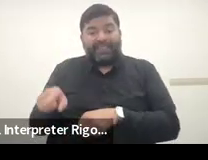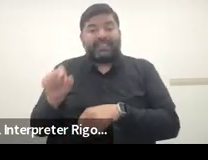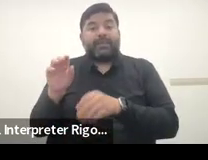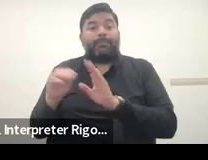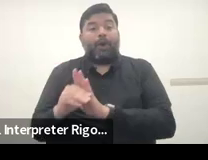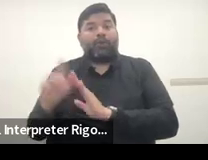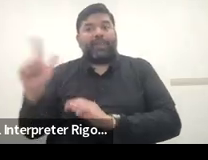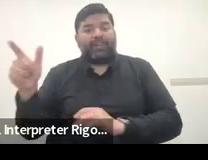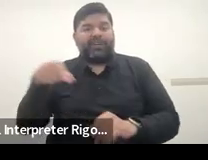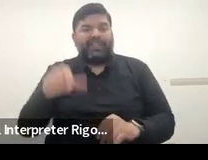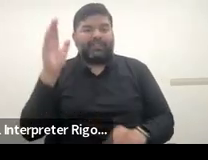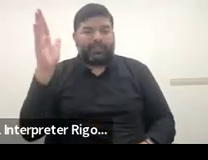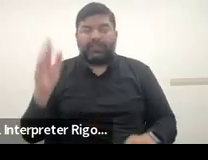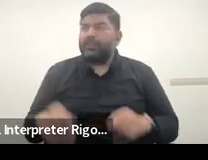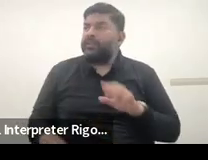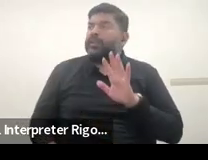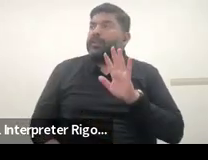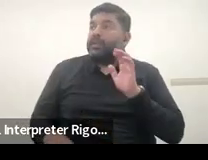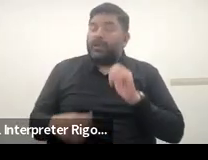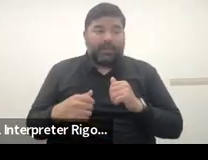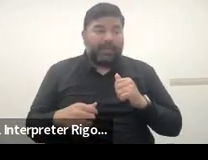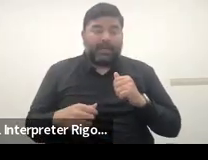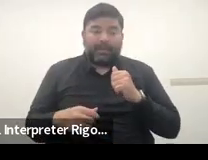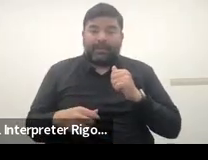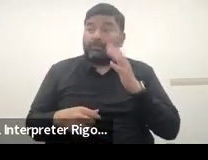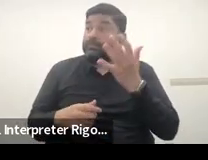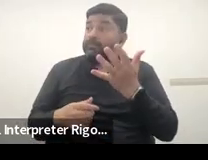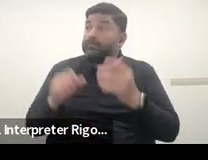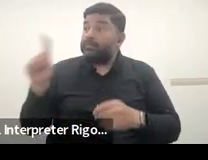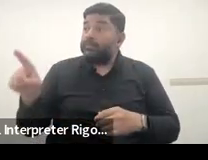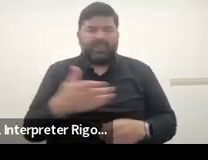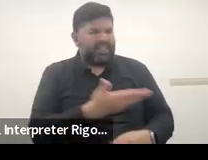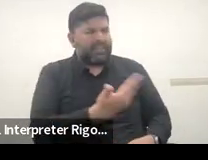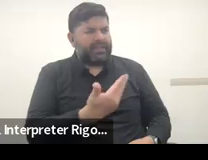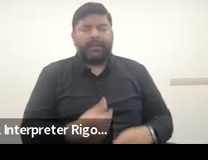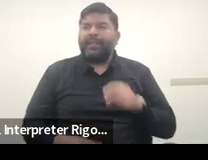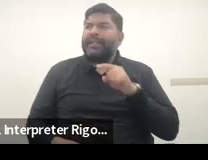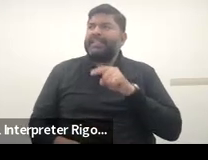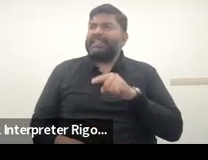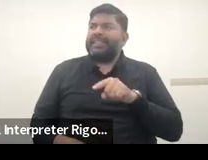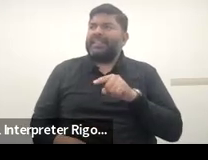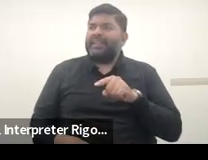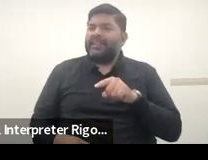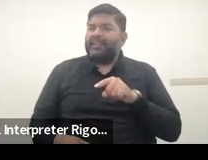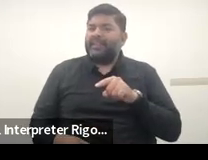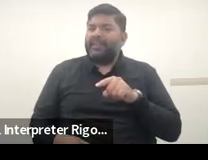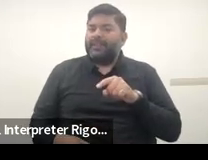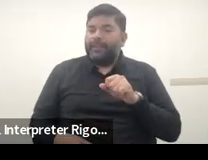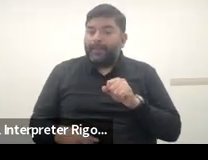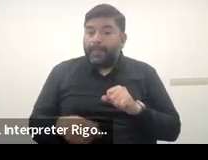there's nothing... there's no soft, sorry, am I asking too many questions? LEE: No, go for it. AUDIENCE MEMBER: There's no such notion as soft overlap right because